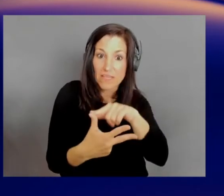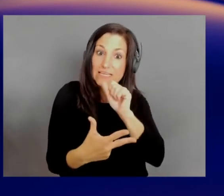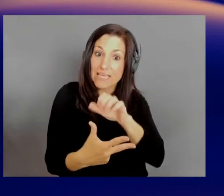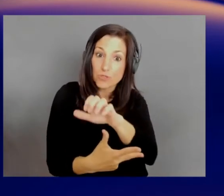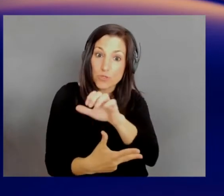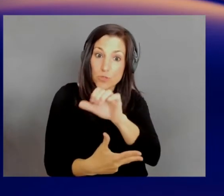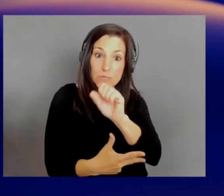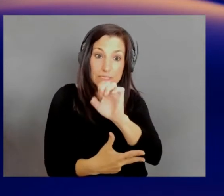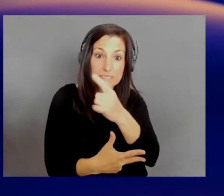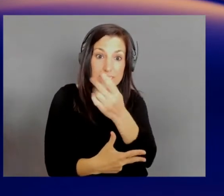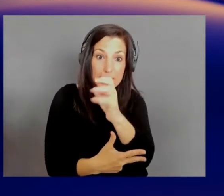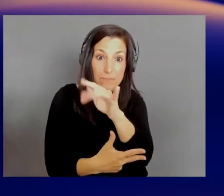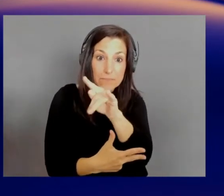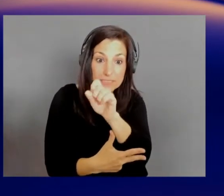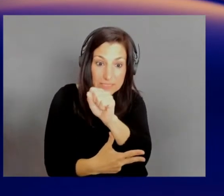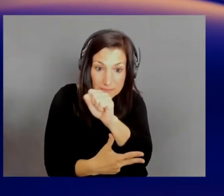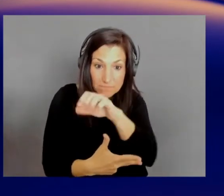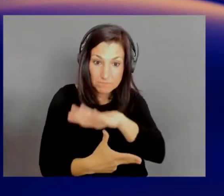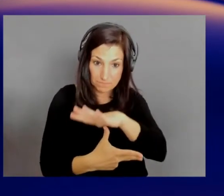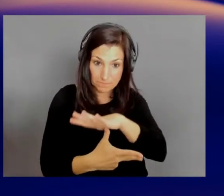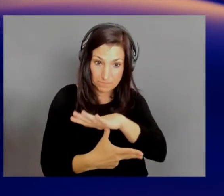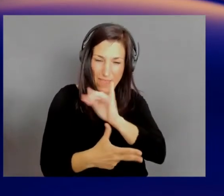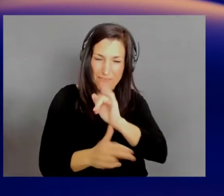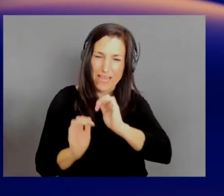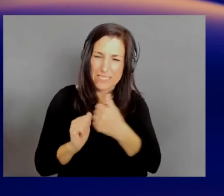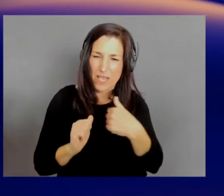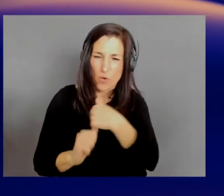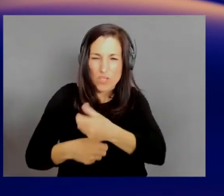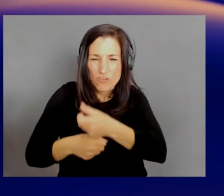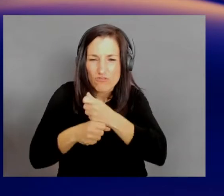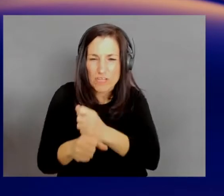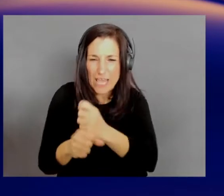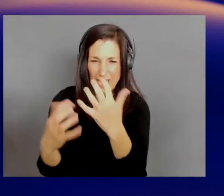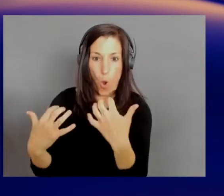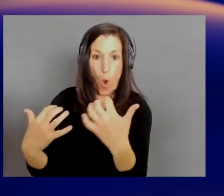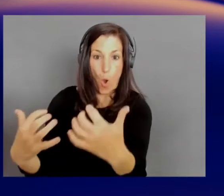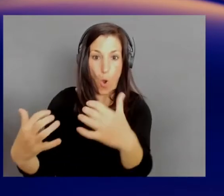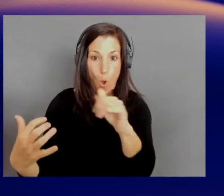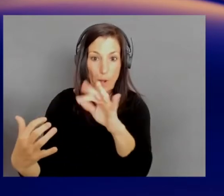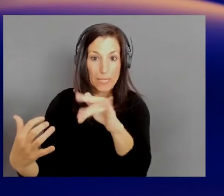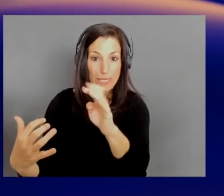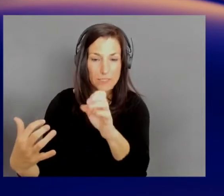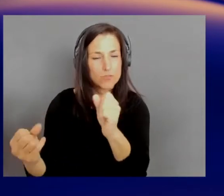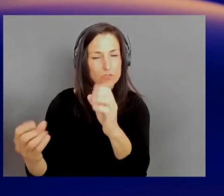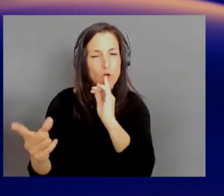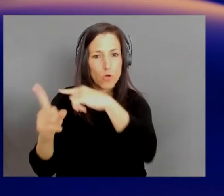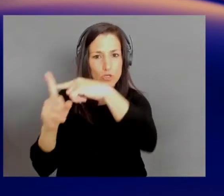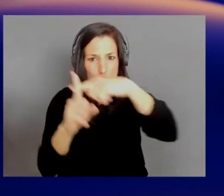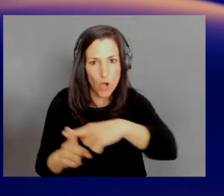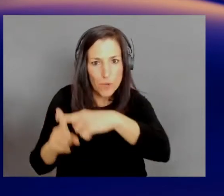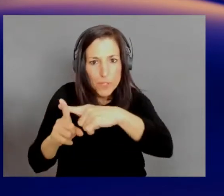So segments are actually how we go to create audiences. So let me target who I actually want to send communications to.